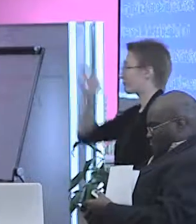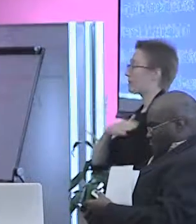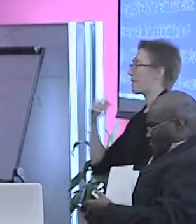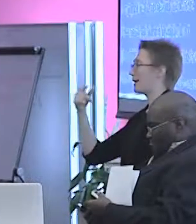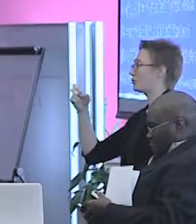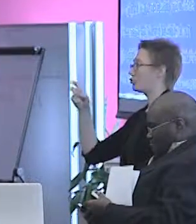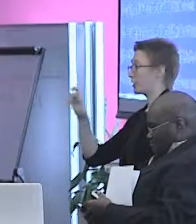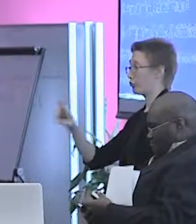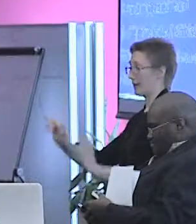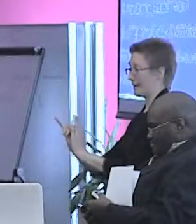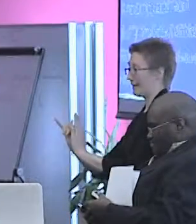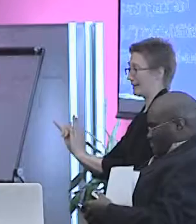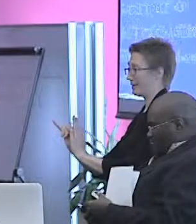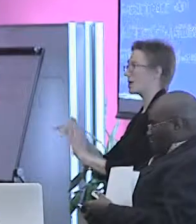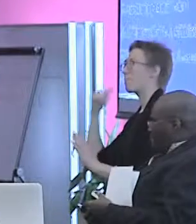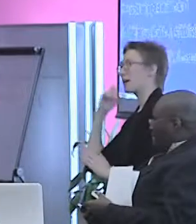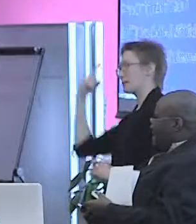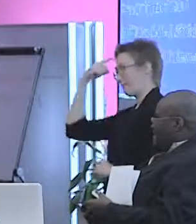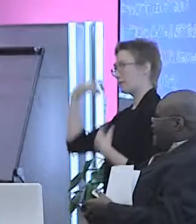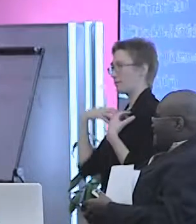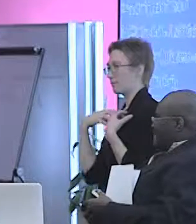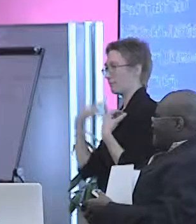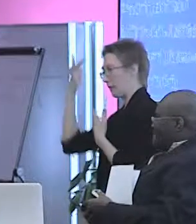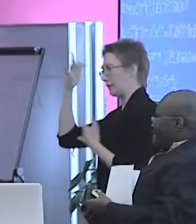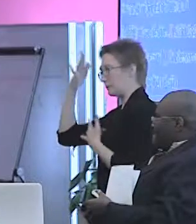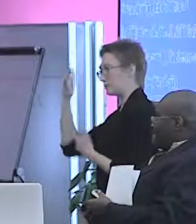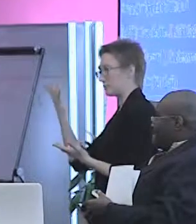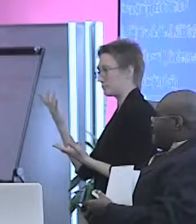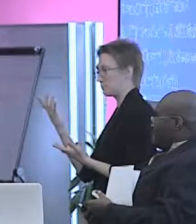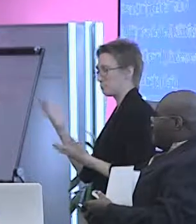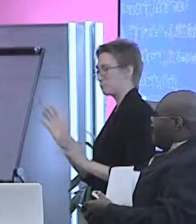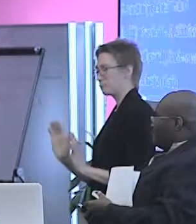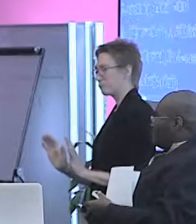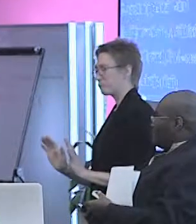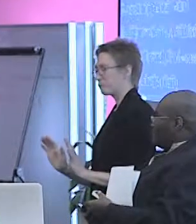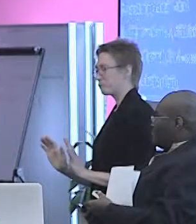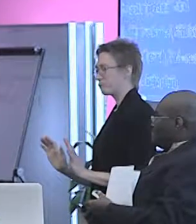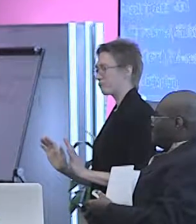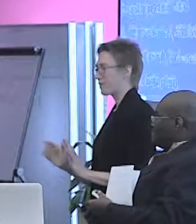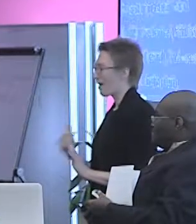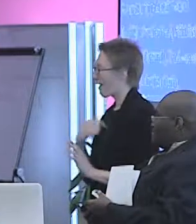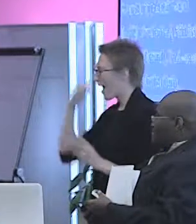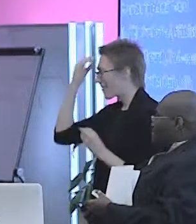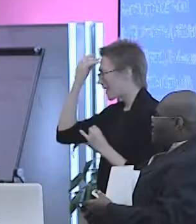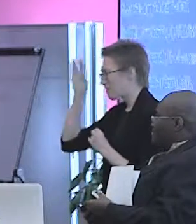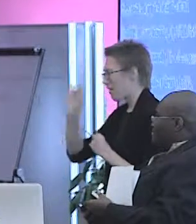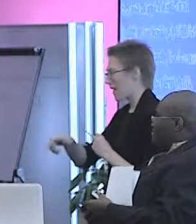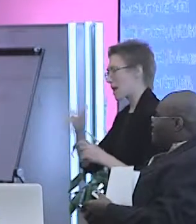as a result of mental illness. It's something that I think about every day